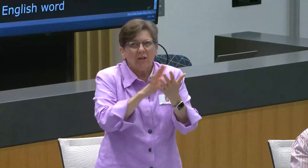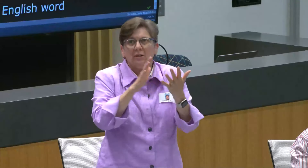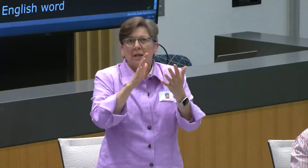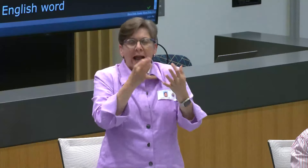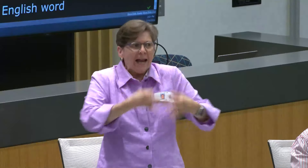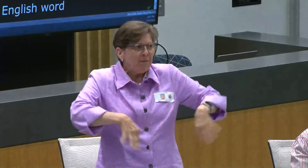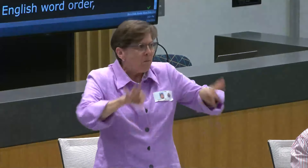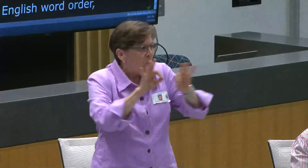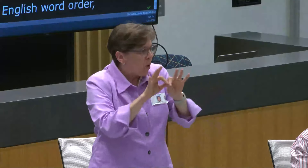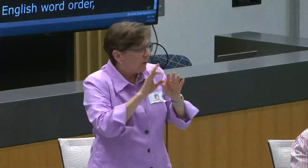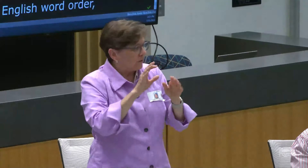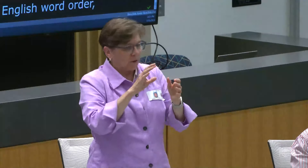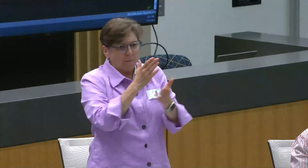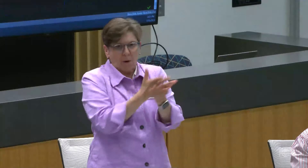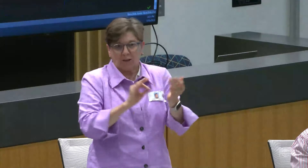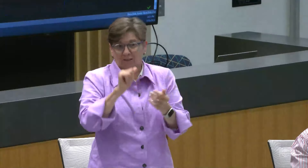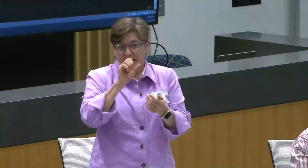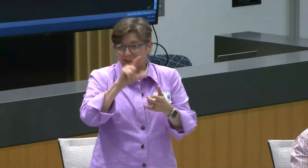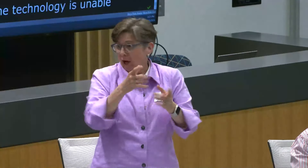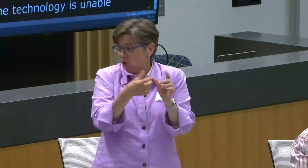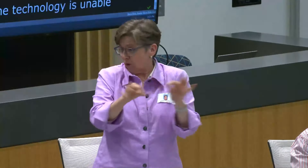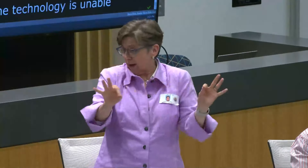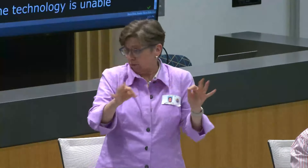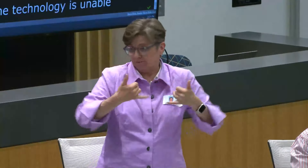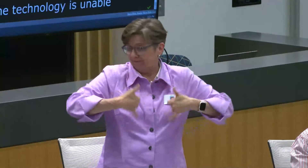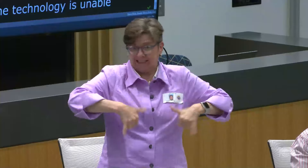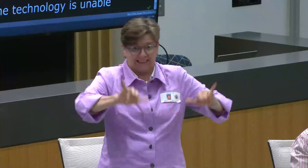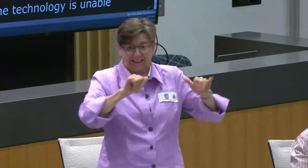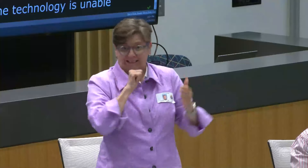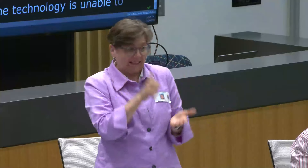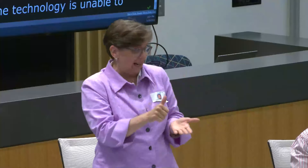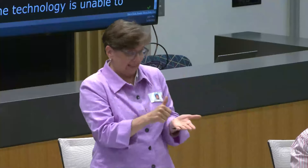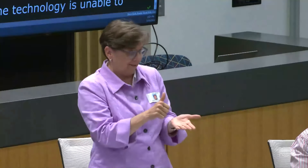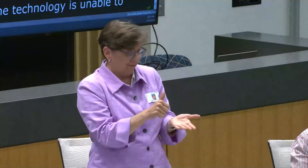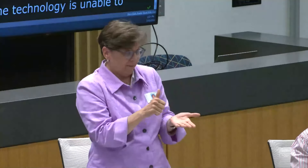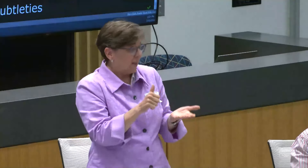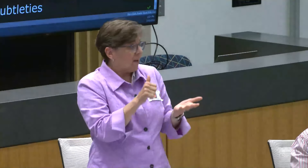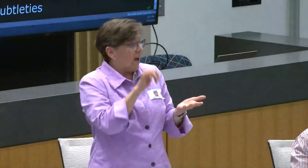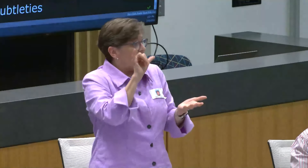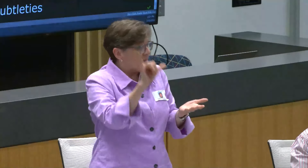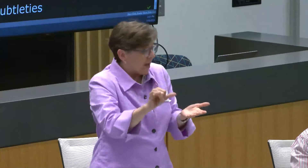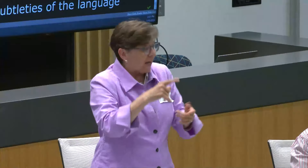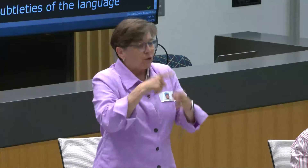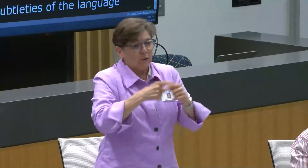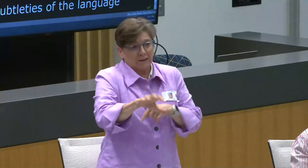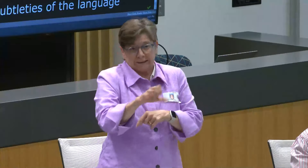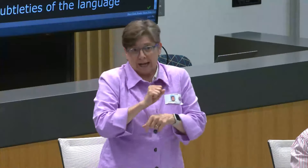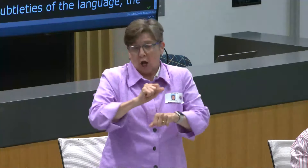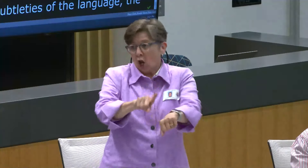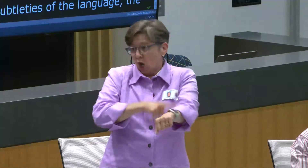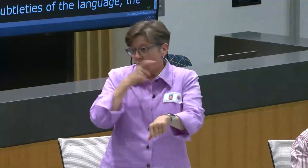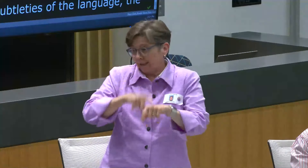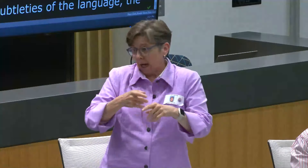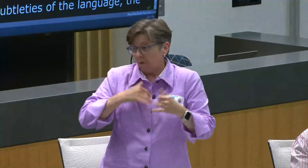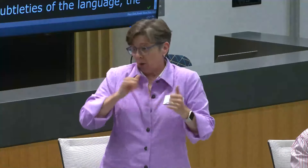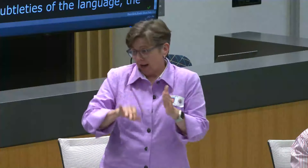MAYBE JUST ONE PARTICULAR SIGN AFTER THE NEXT SIGN. STILL BASED IN ENGLISH WORD ORDER, ENGLISH SYNTAX AND